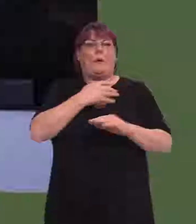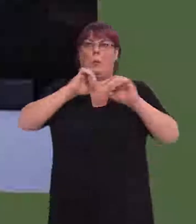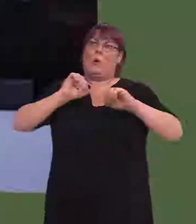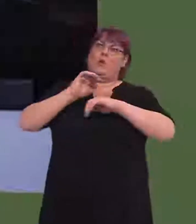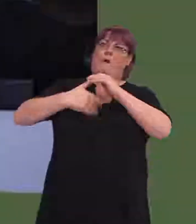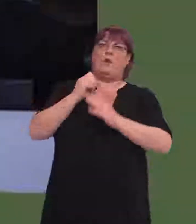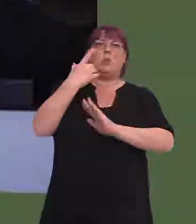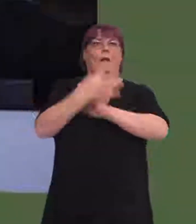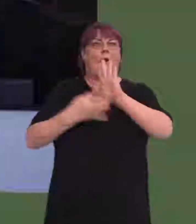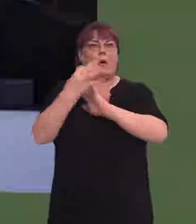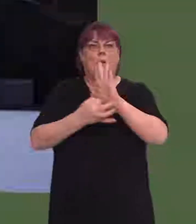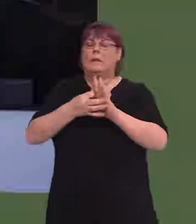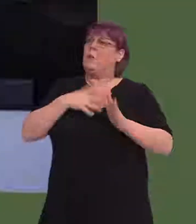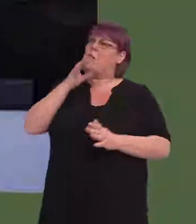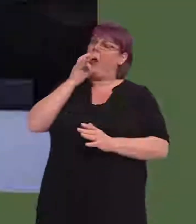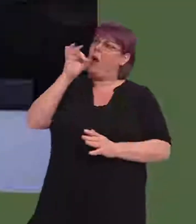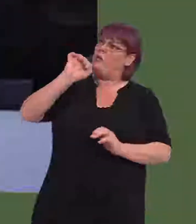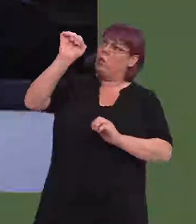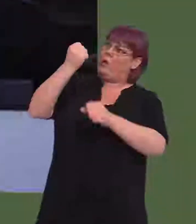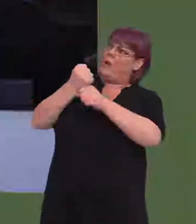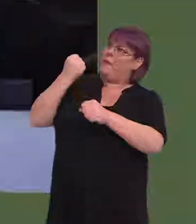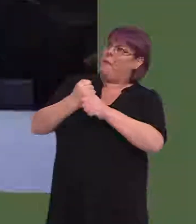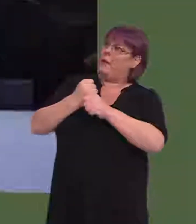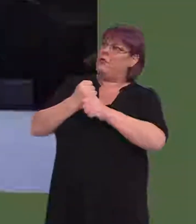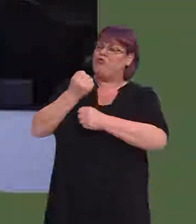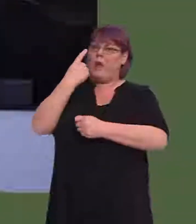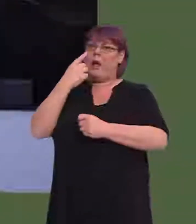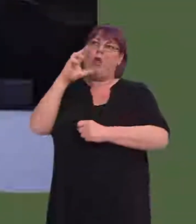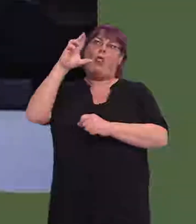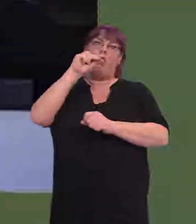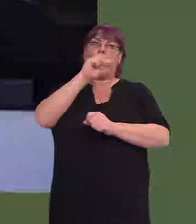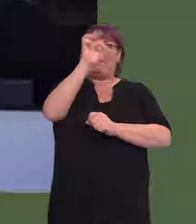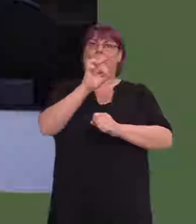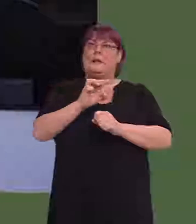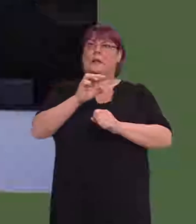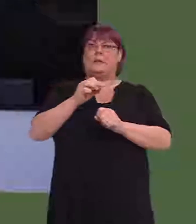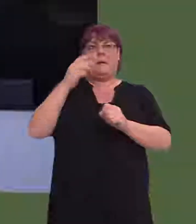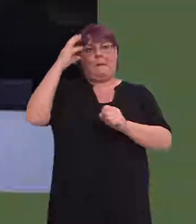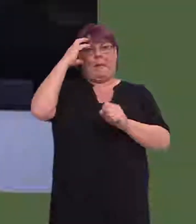When will your Government acknowledge that a 30 per cent cut in beds to 10,935 over the